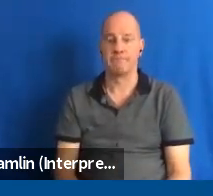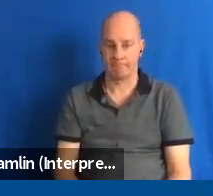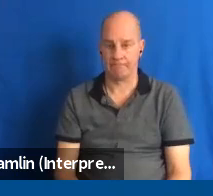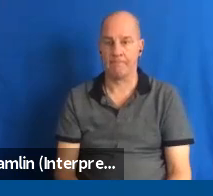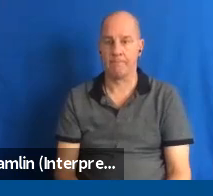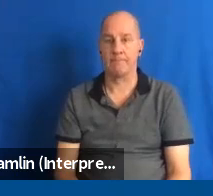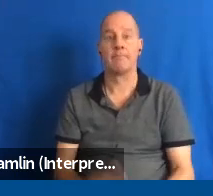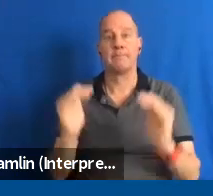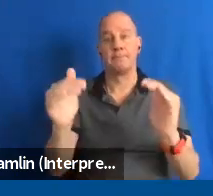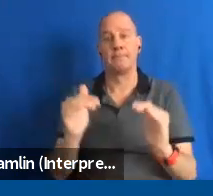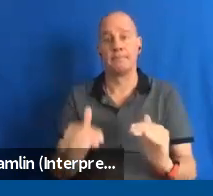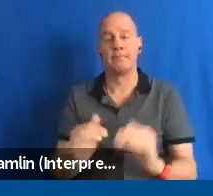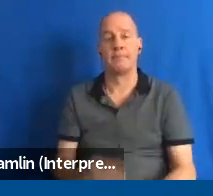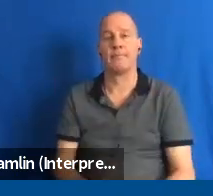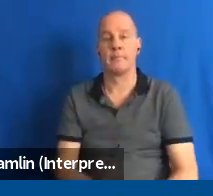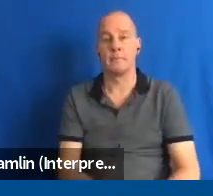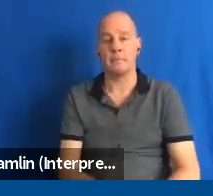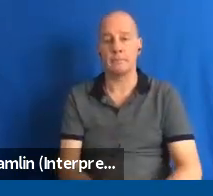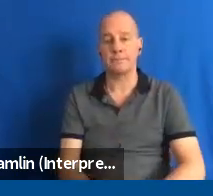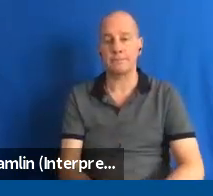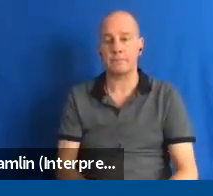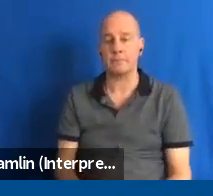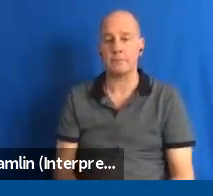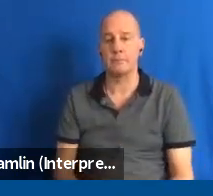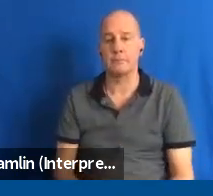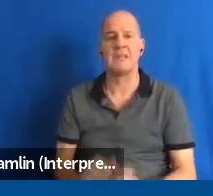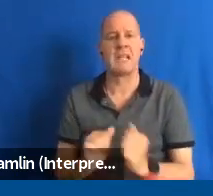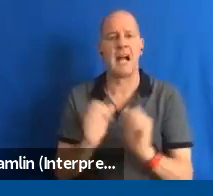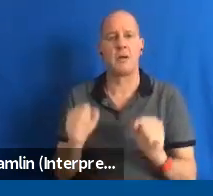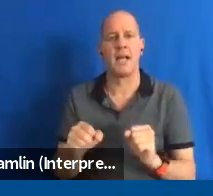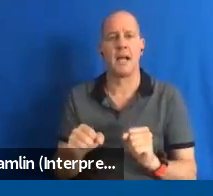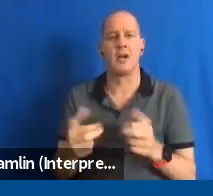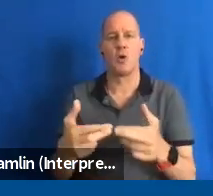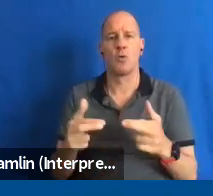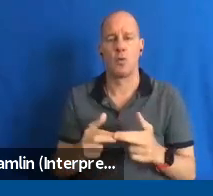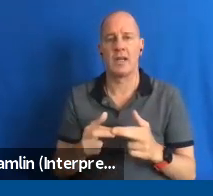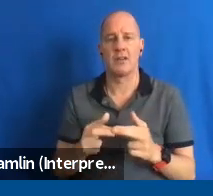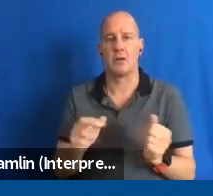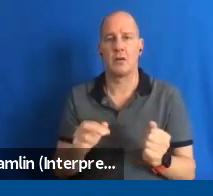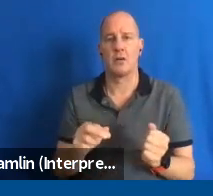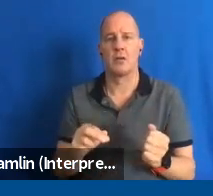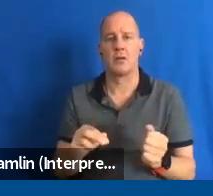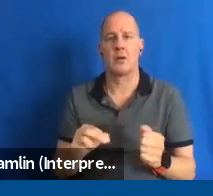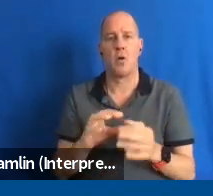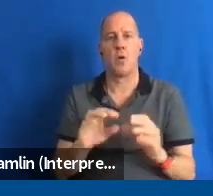Next question... how could Regional Disability Integration Specialists work with a state that